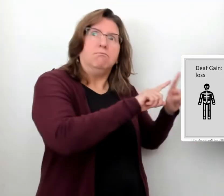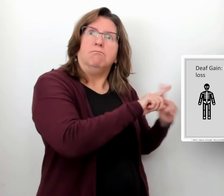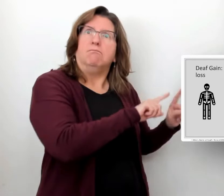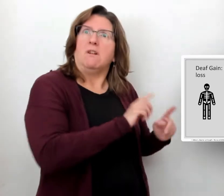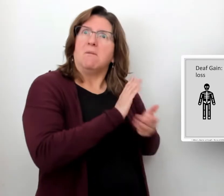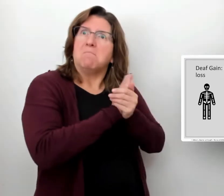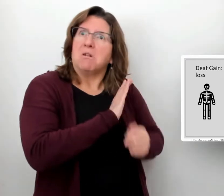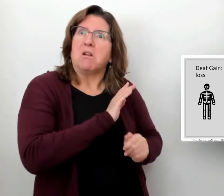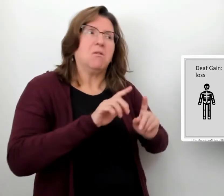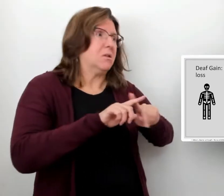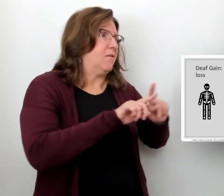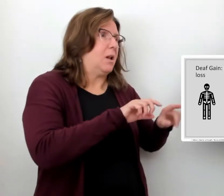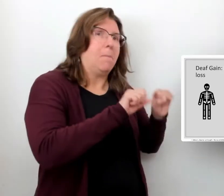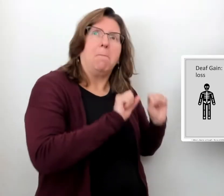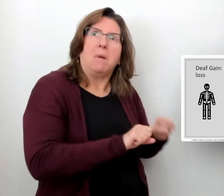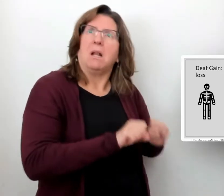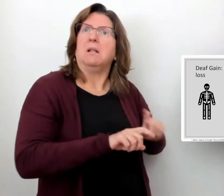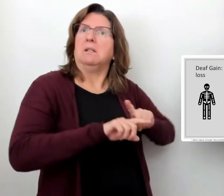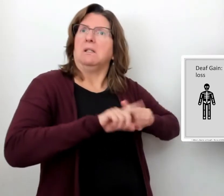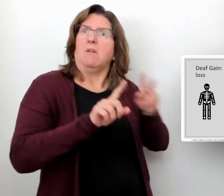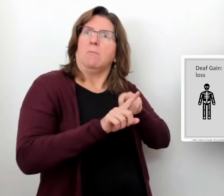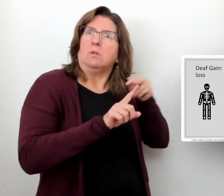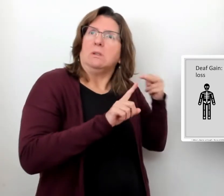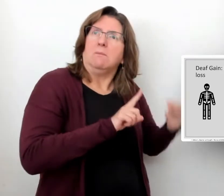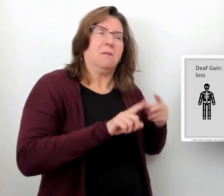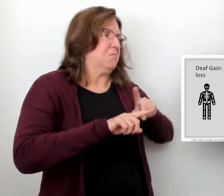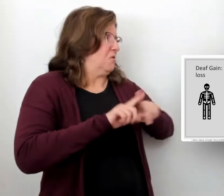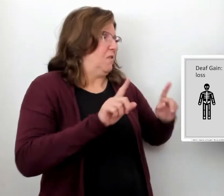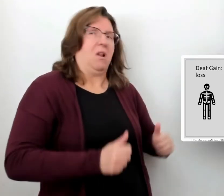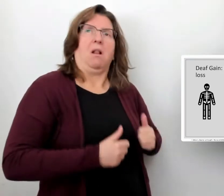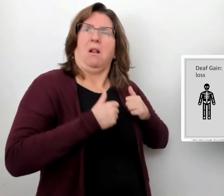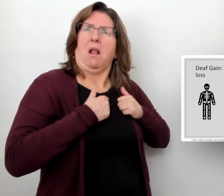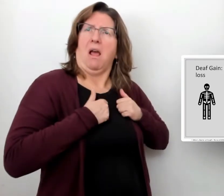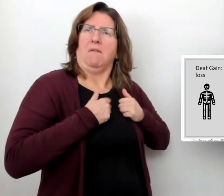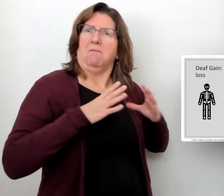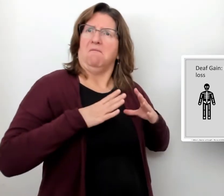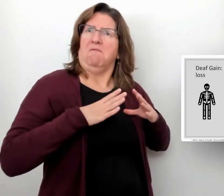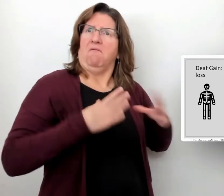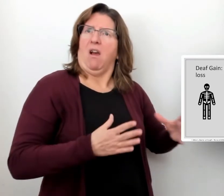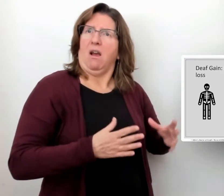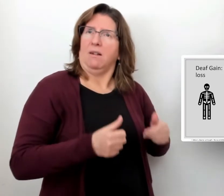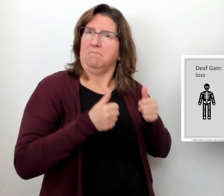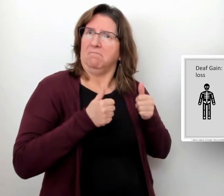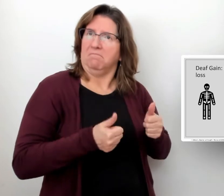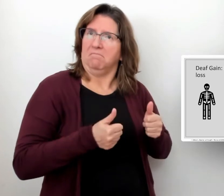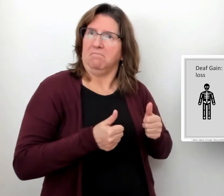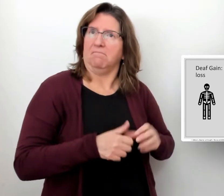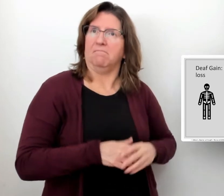Whether it be skills, abilities, perspectives . . . all of us are different, which should be valued.